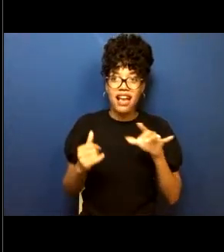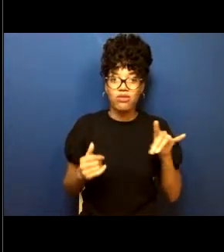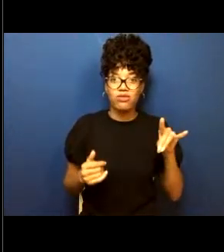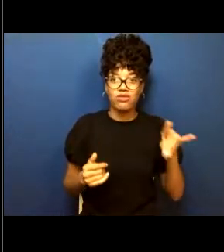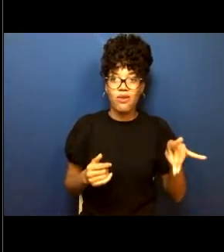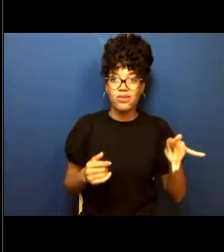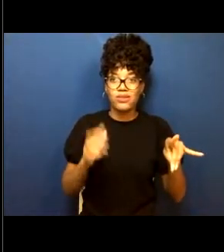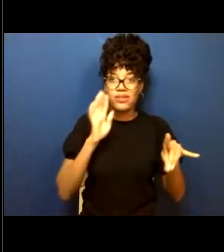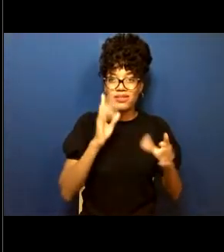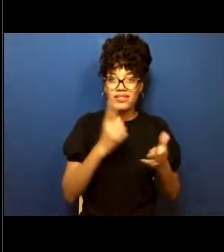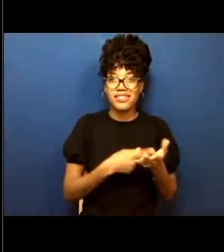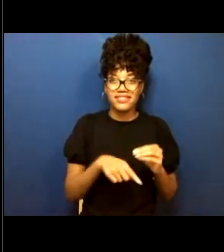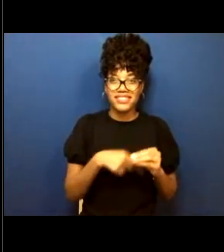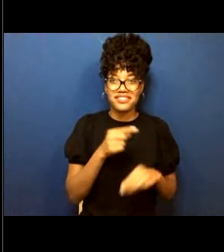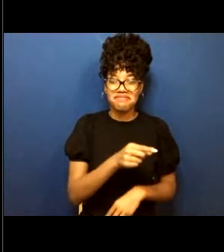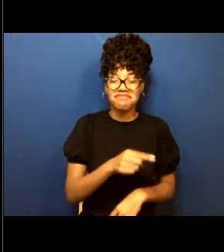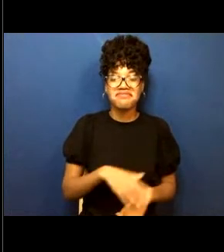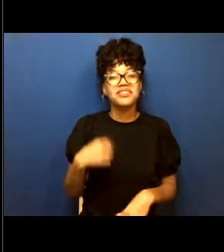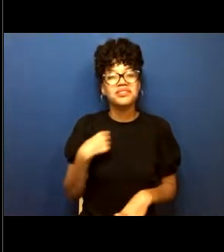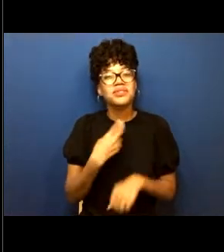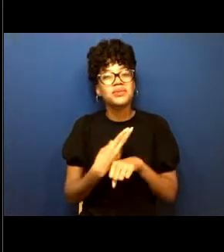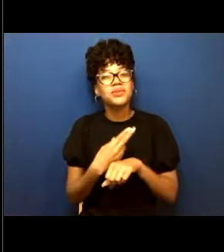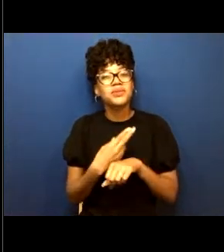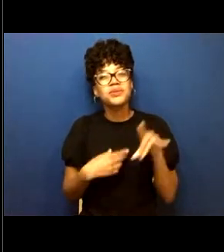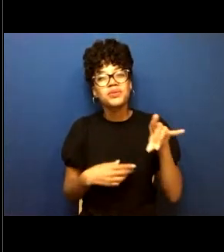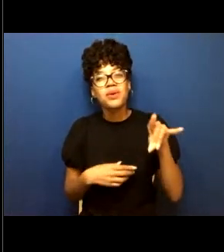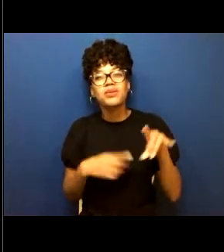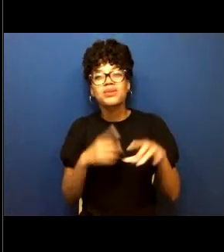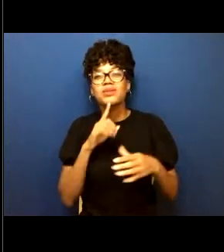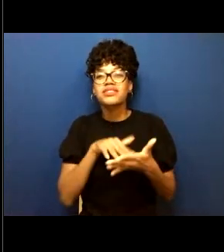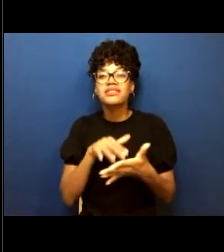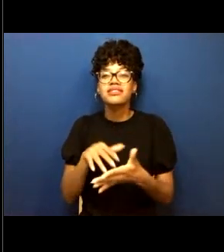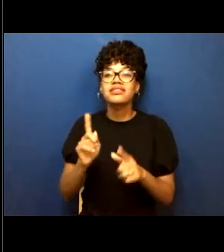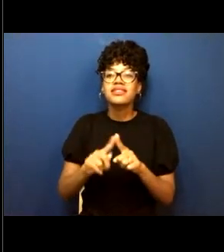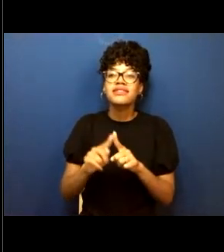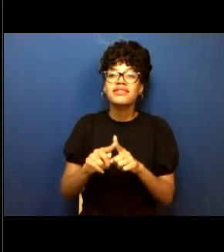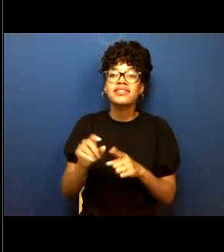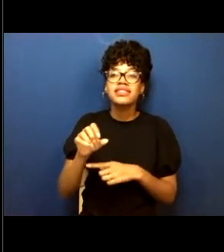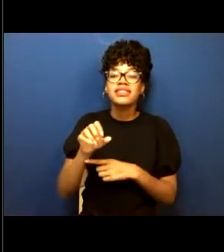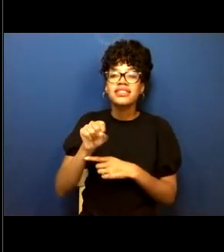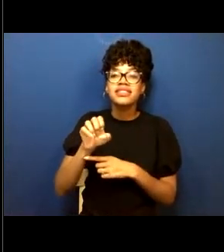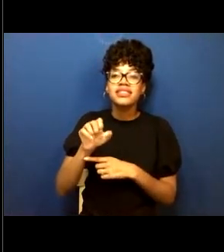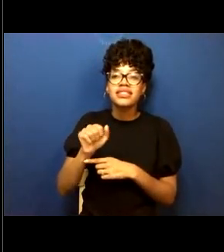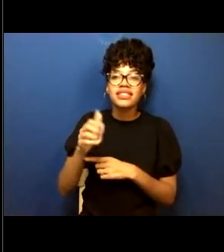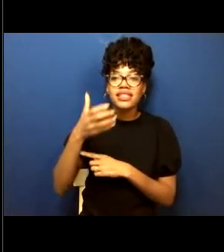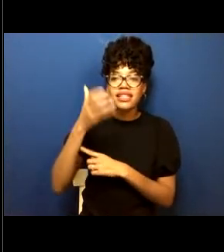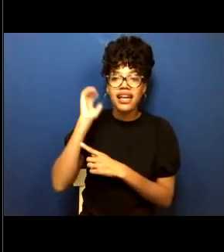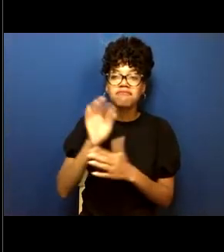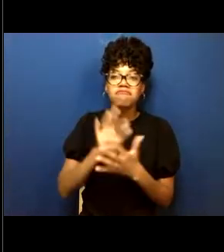and how we use drones to study fur seals and sea lions. We want to recognize that Katie's work is done